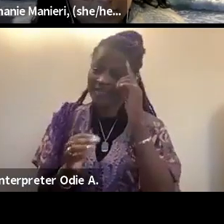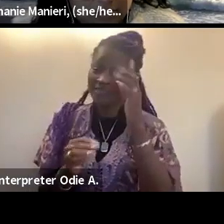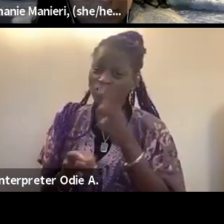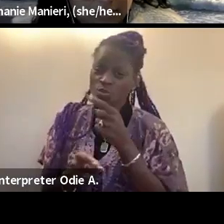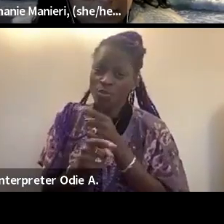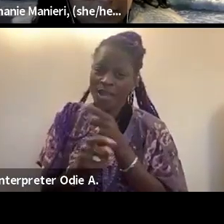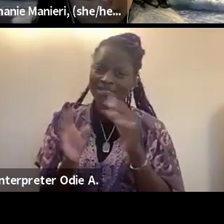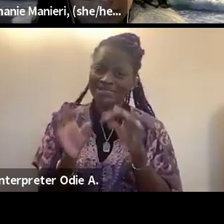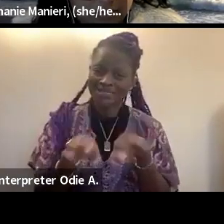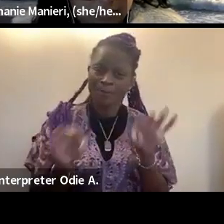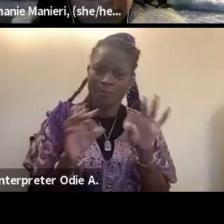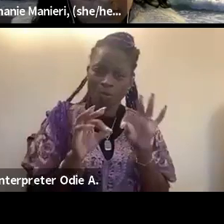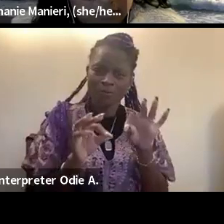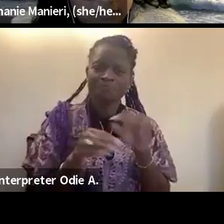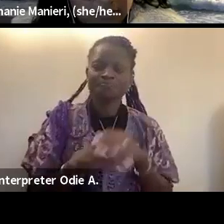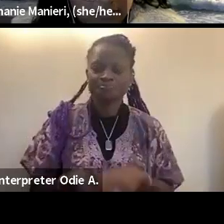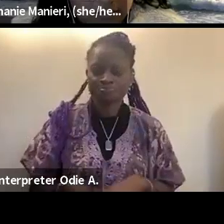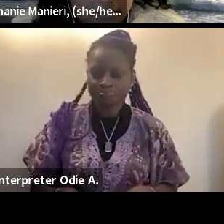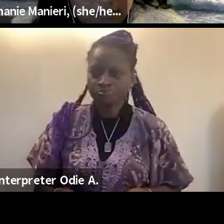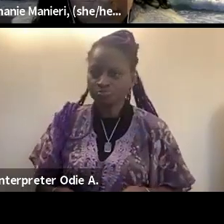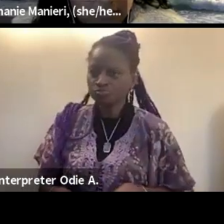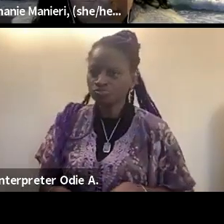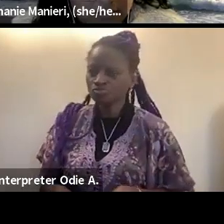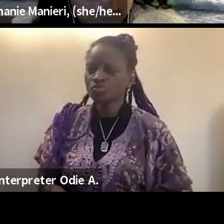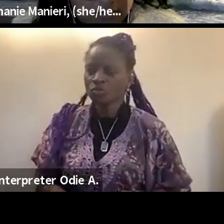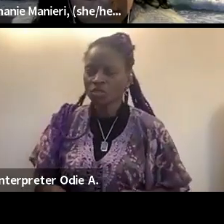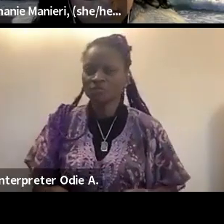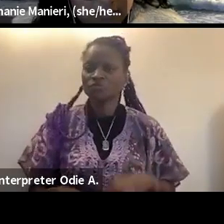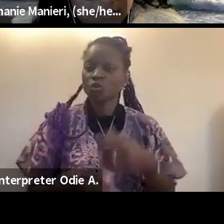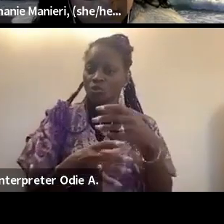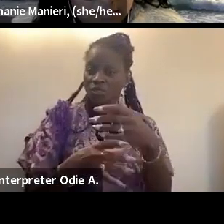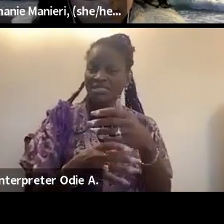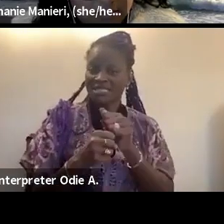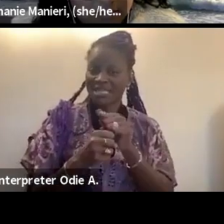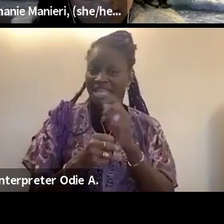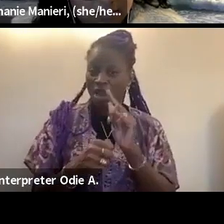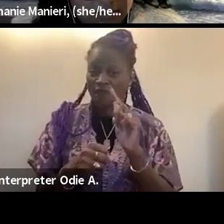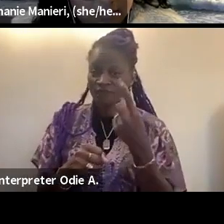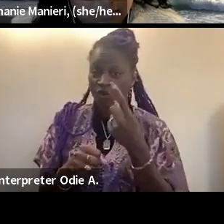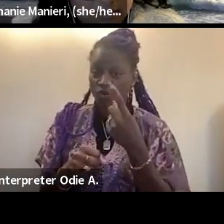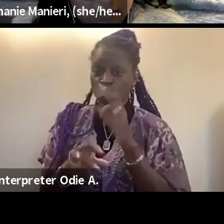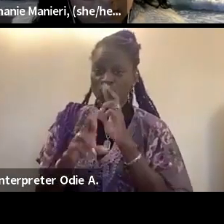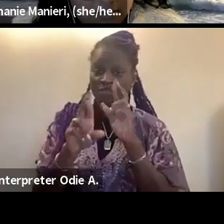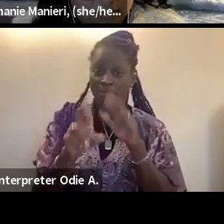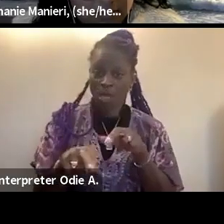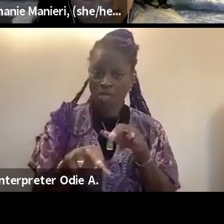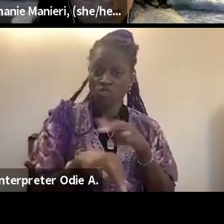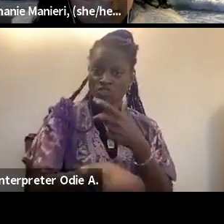to get our first responders vaccine rates up, and that's what we're doing.